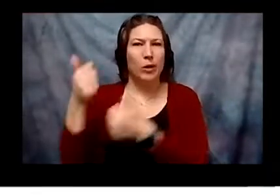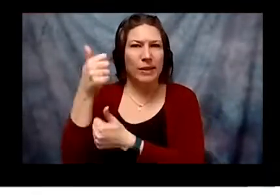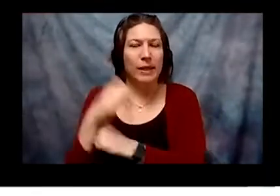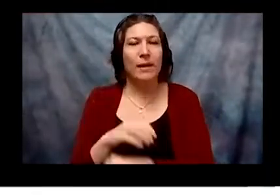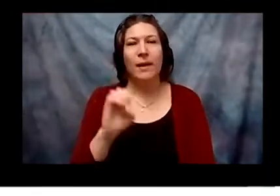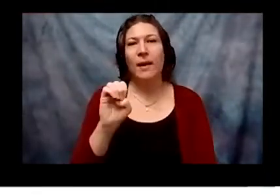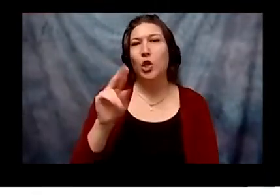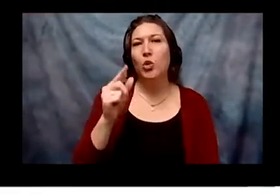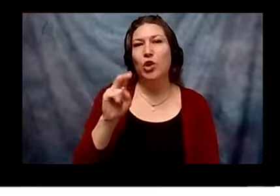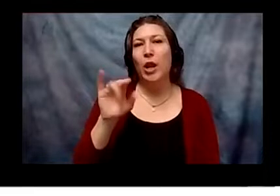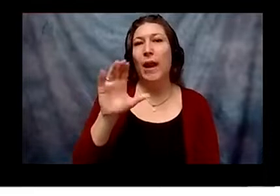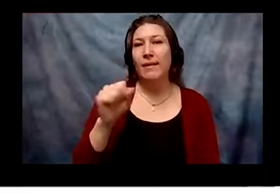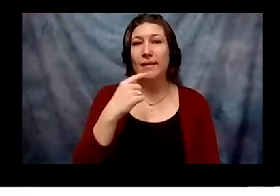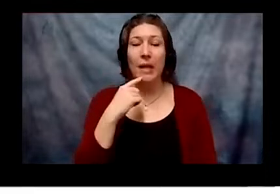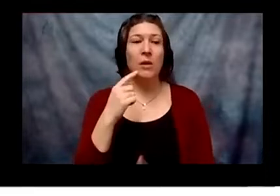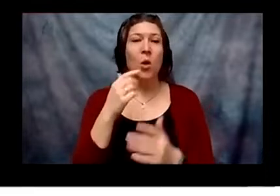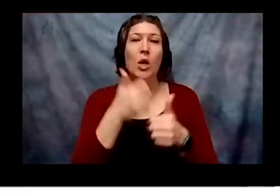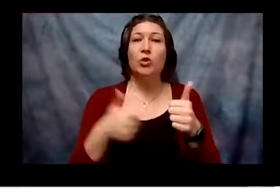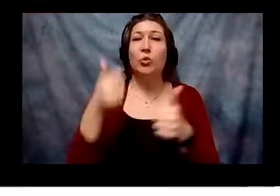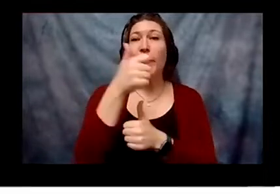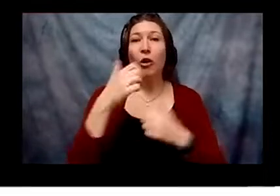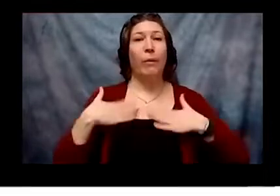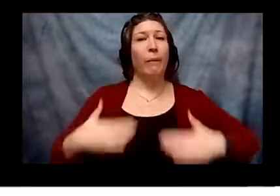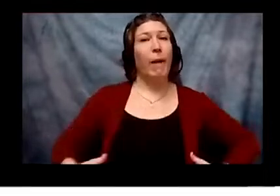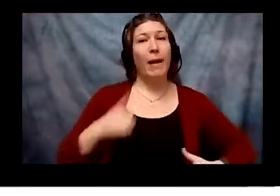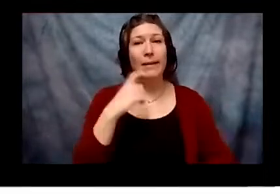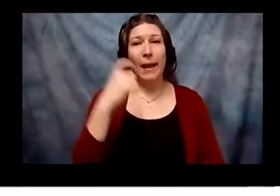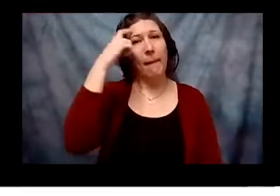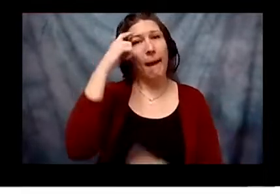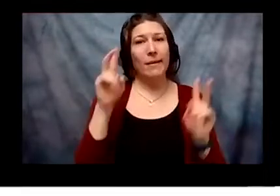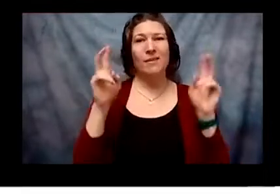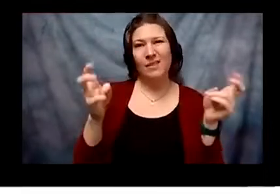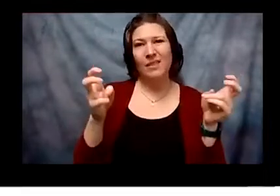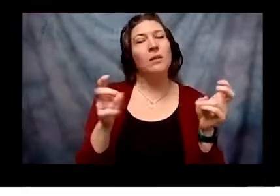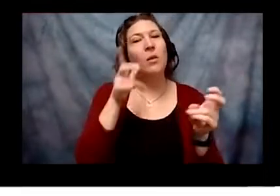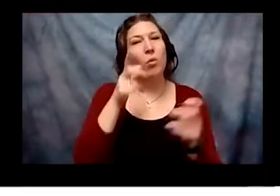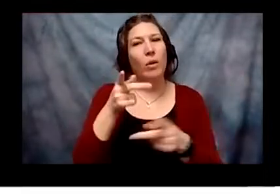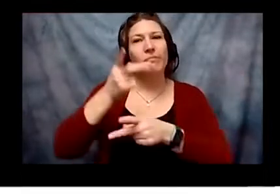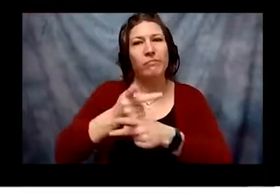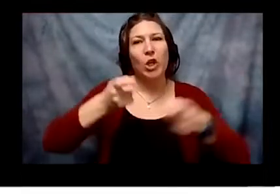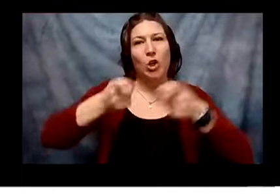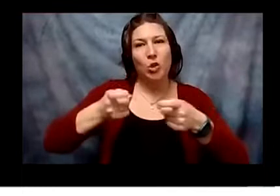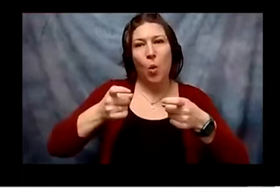"superior bodies and minds," unquote, keep control of everybody with "inferior bodies